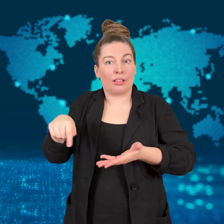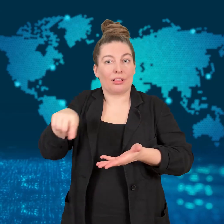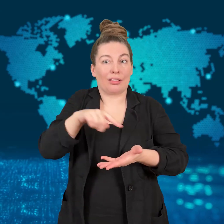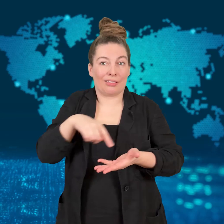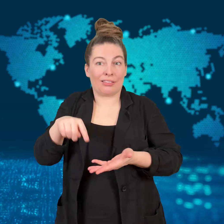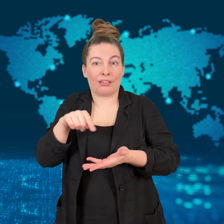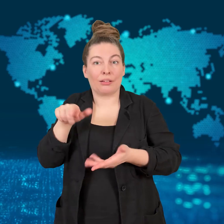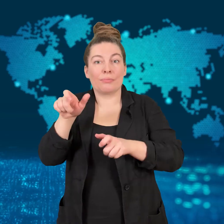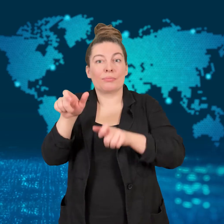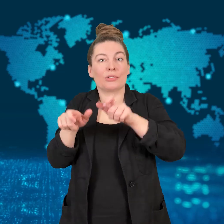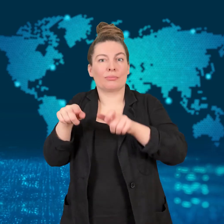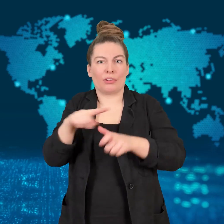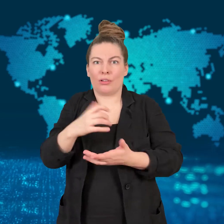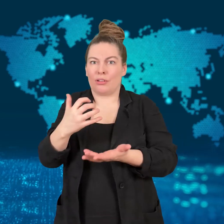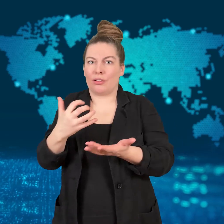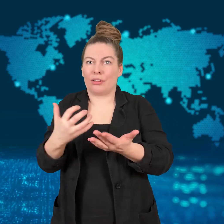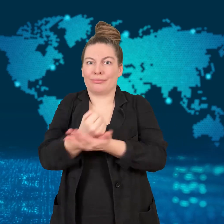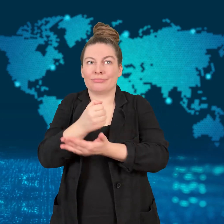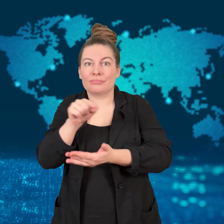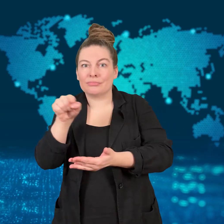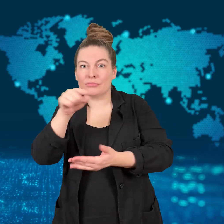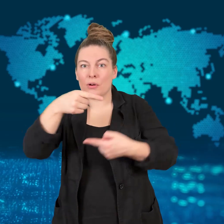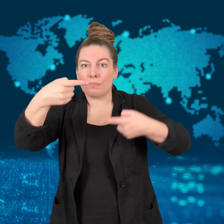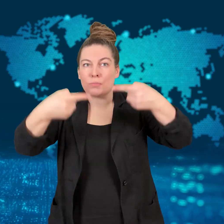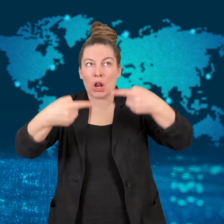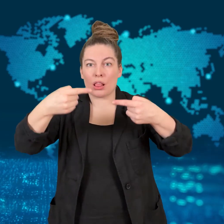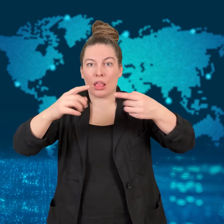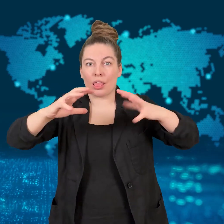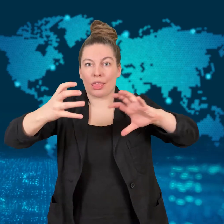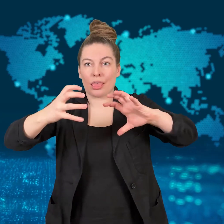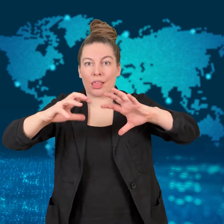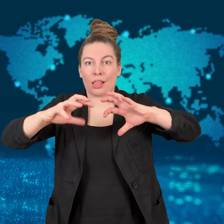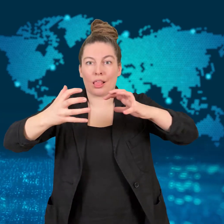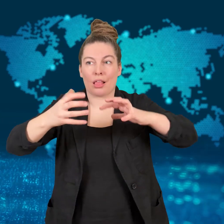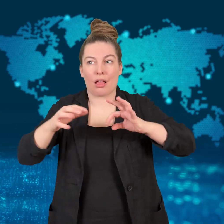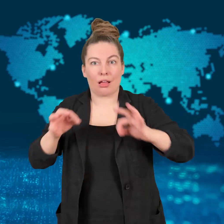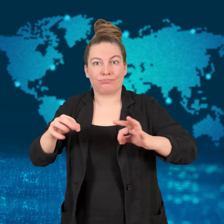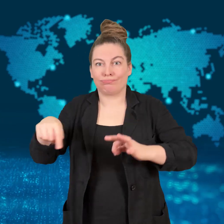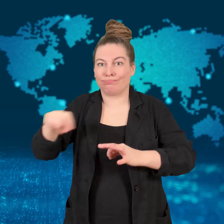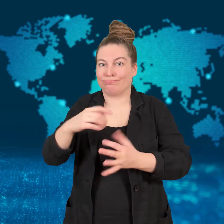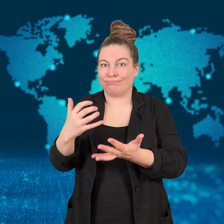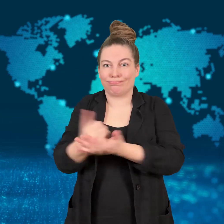those governments backed by both militias and foreign governments.